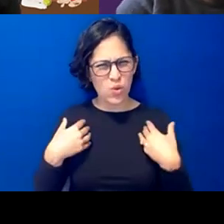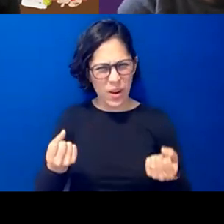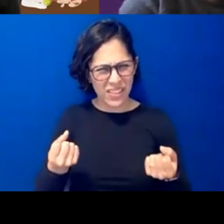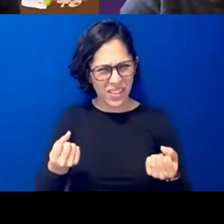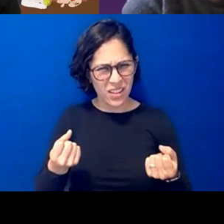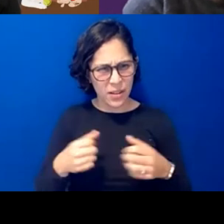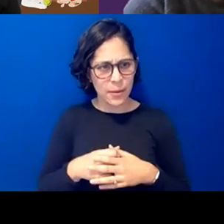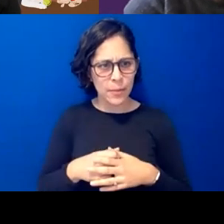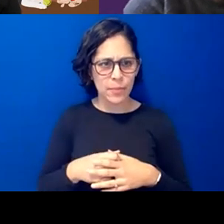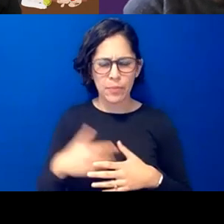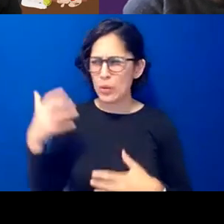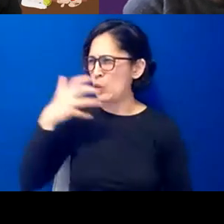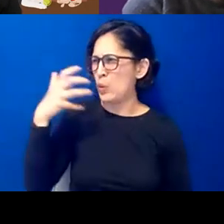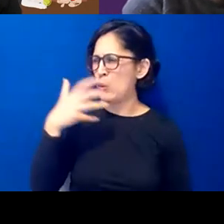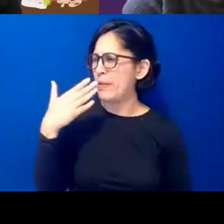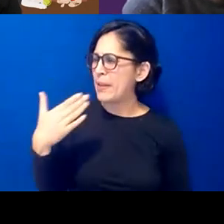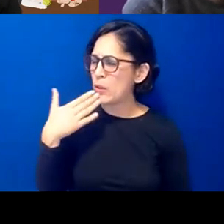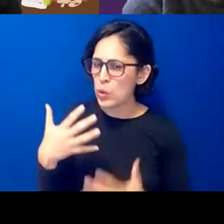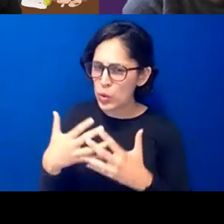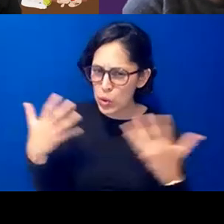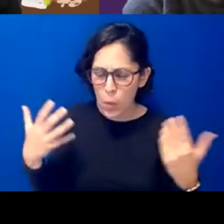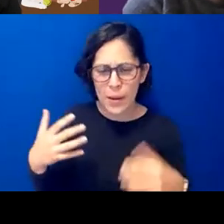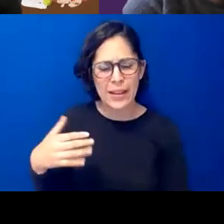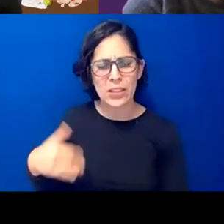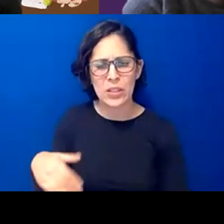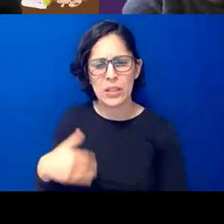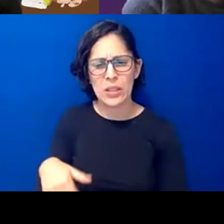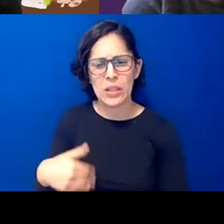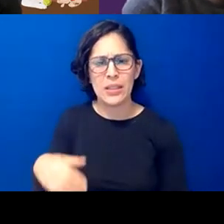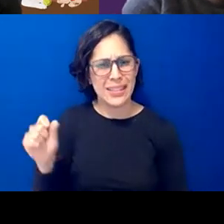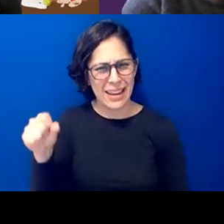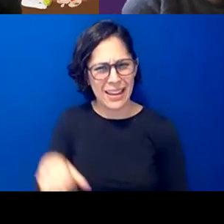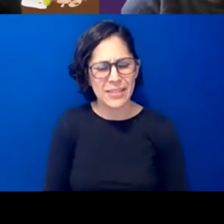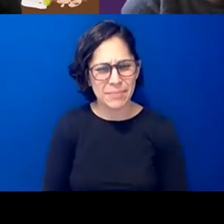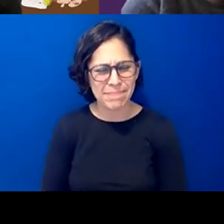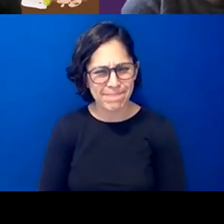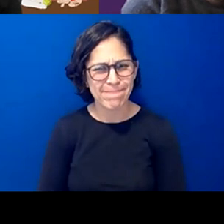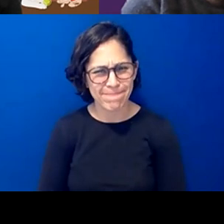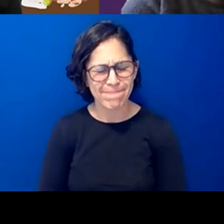Aurora Chang: Oh Thank you so much, God I yeah fully resonates.